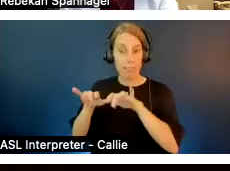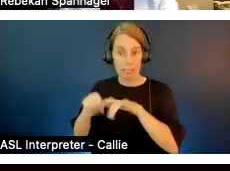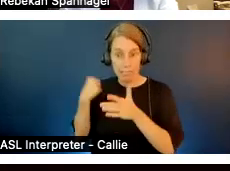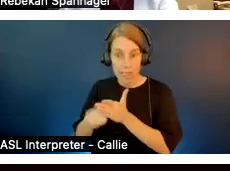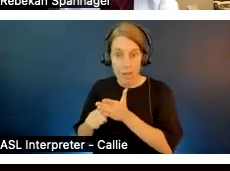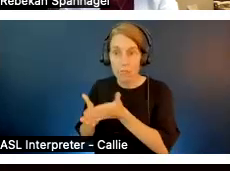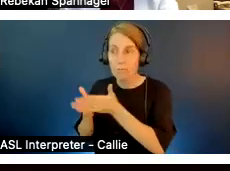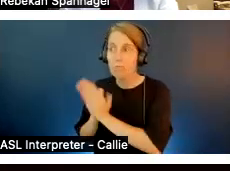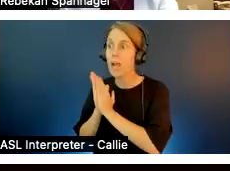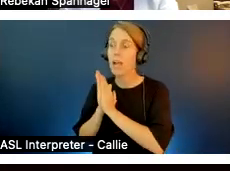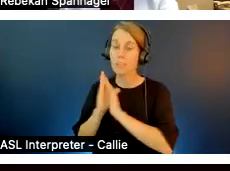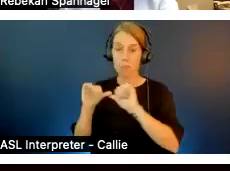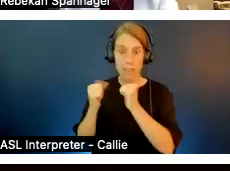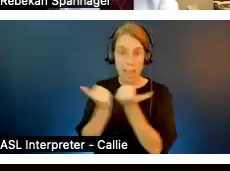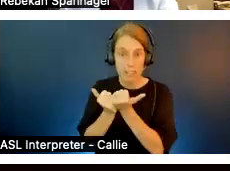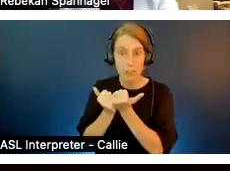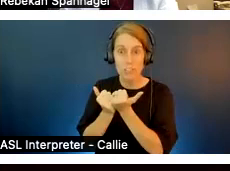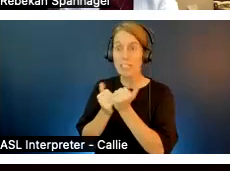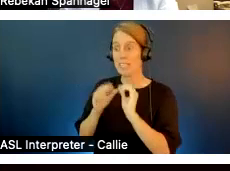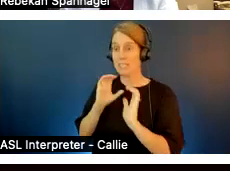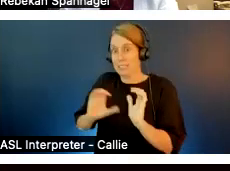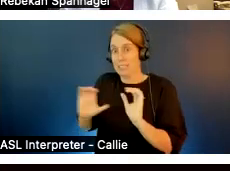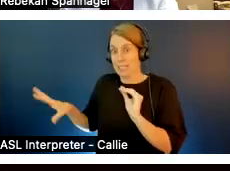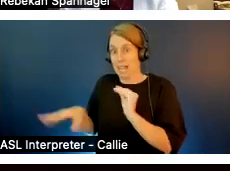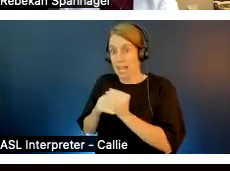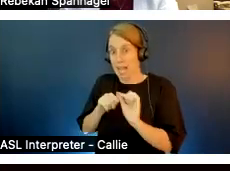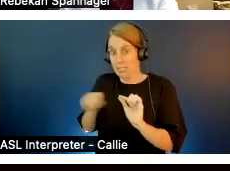and you can copy the hearing officer on that and they will make sure that you get